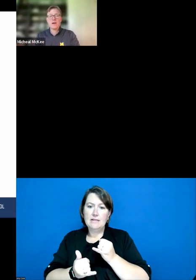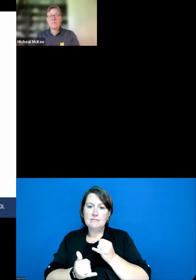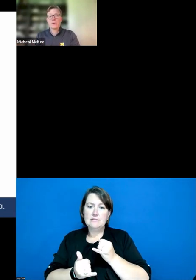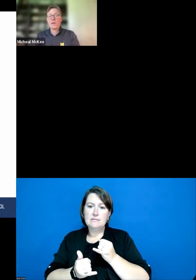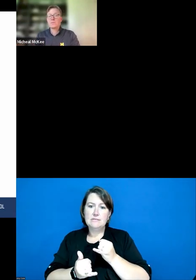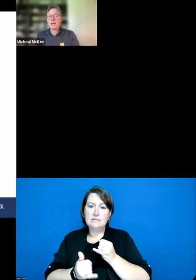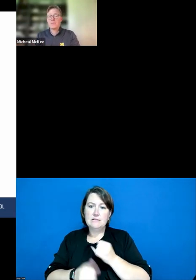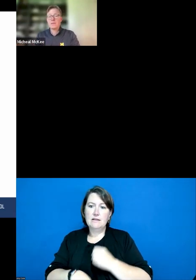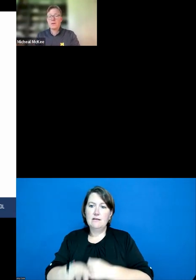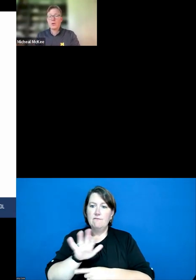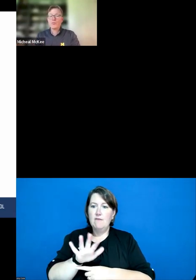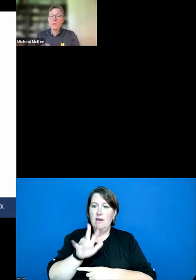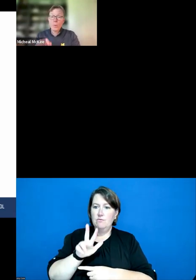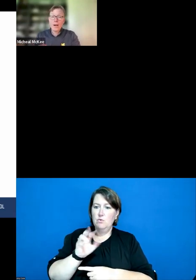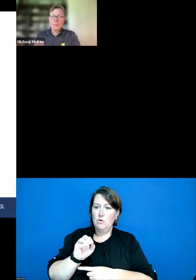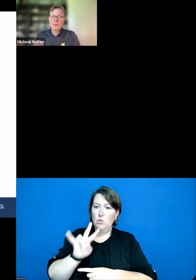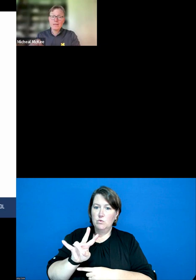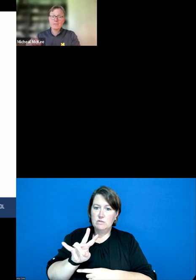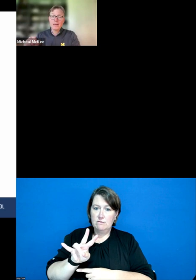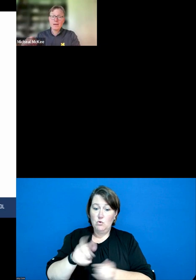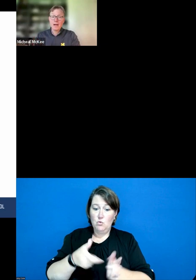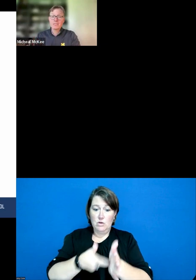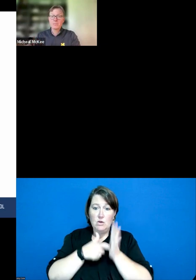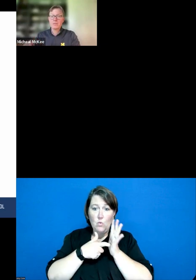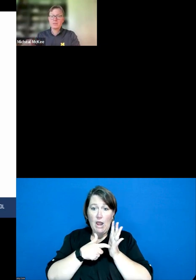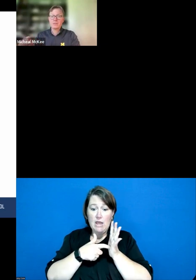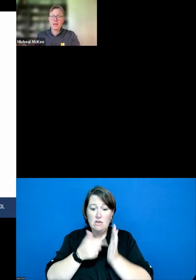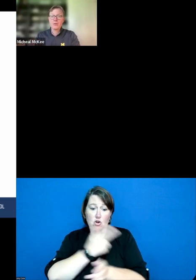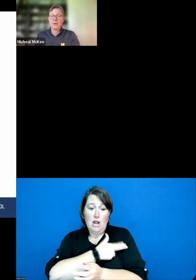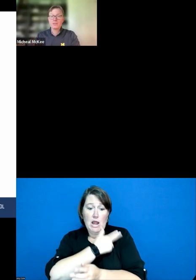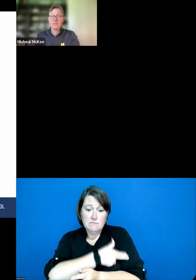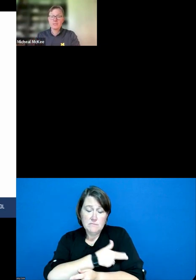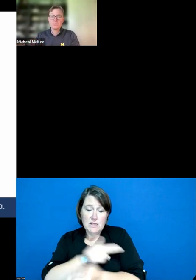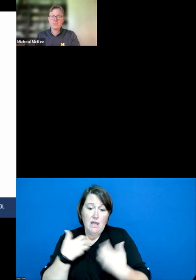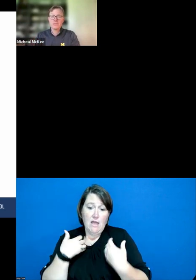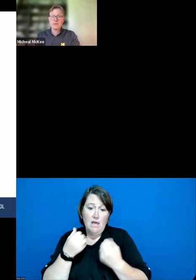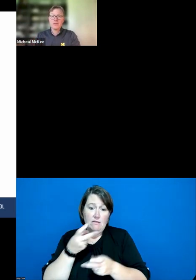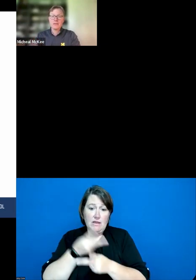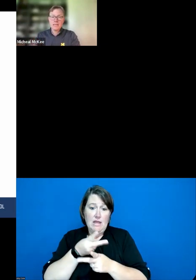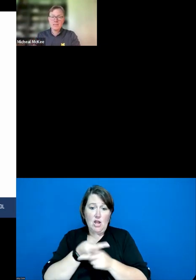five three oh seven requiring the hospitals and healthcare systems need